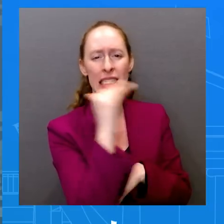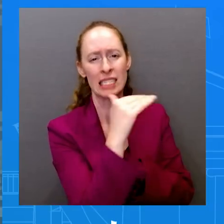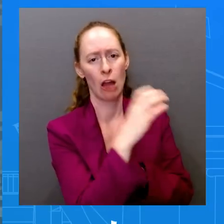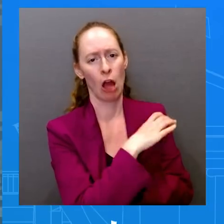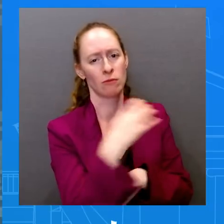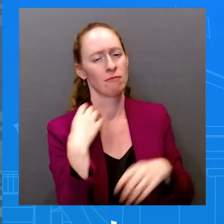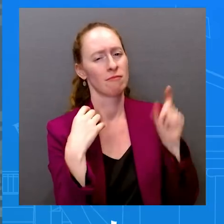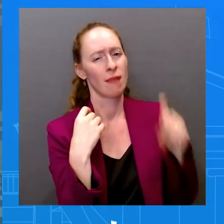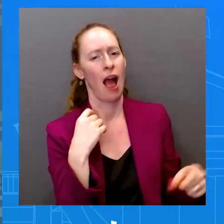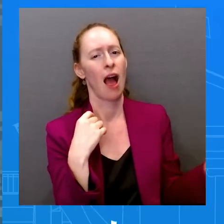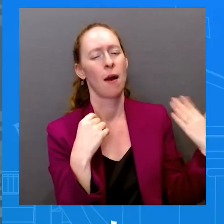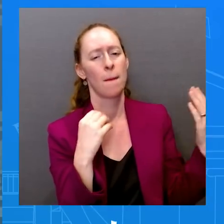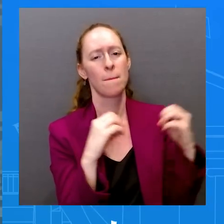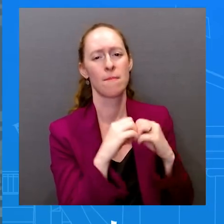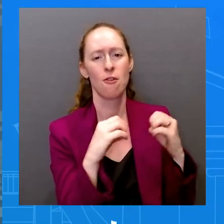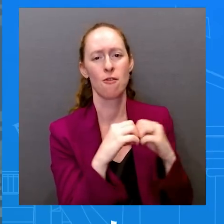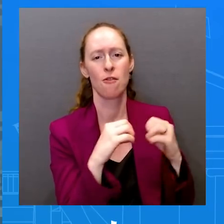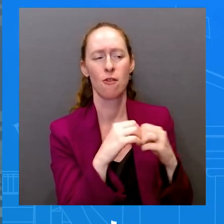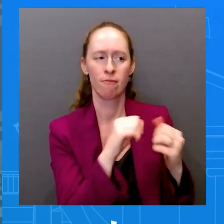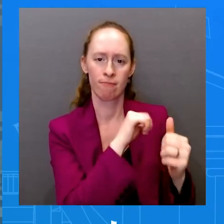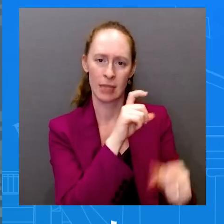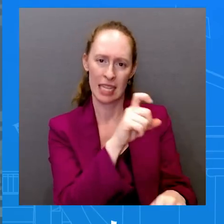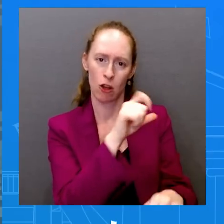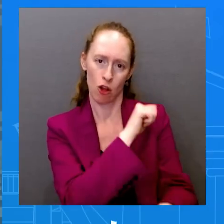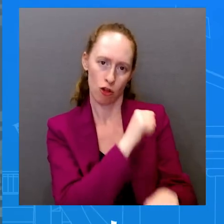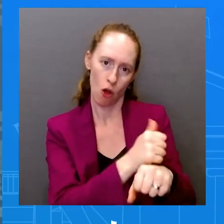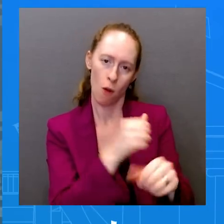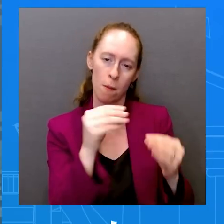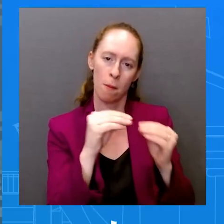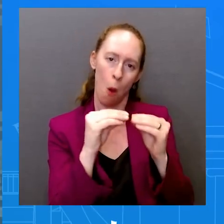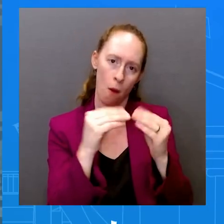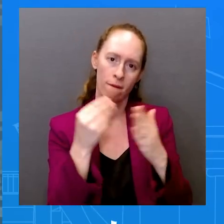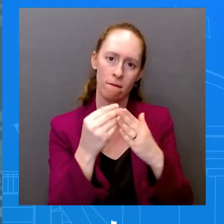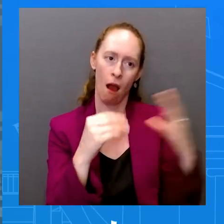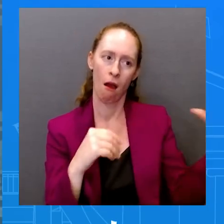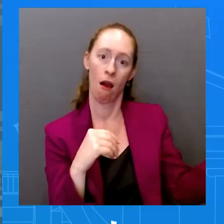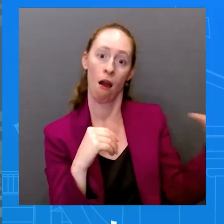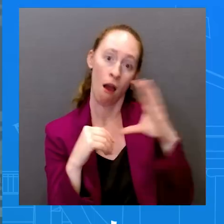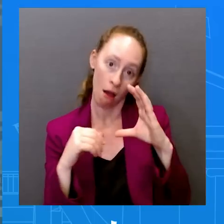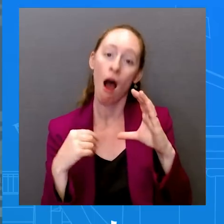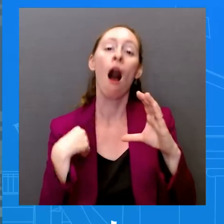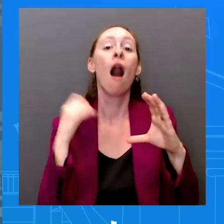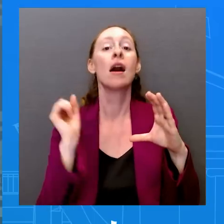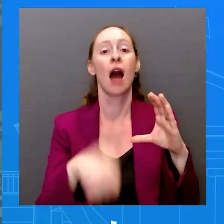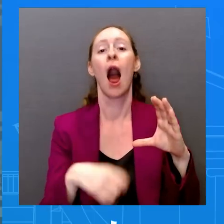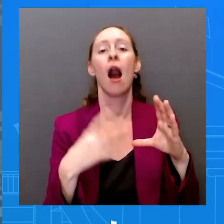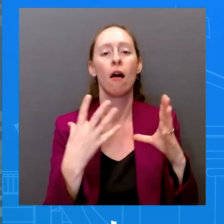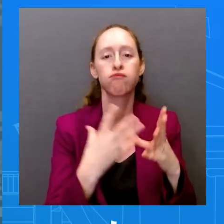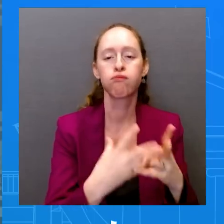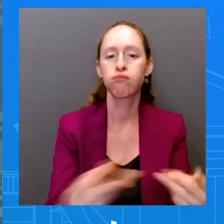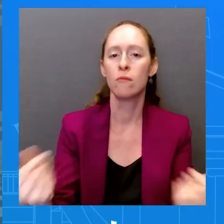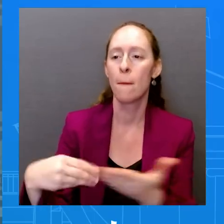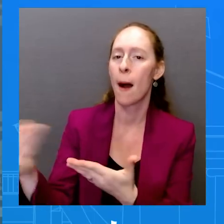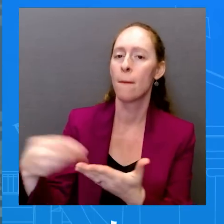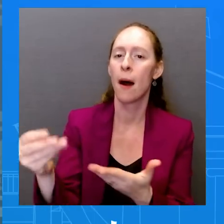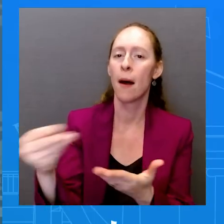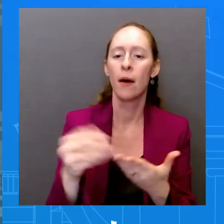to support testing, long-COVID research, and the development of next-generation vaccines and research.